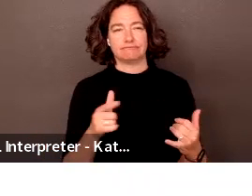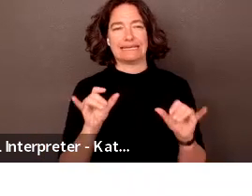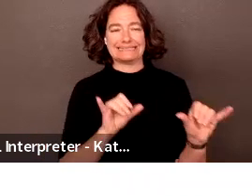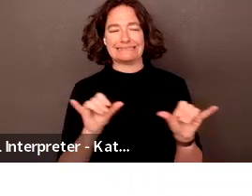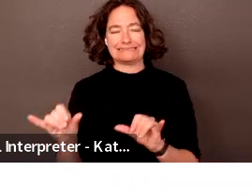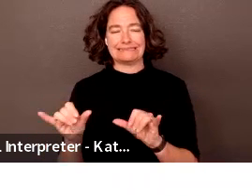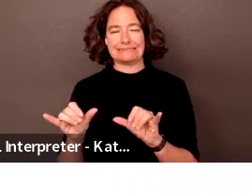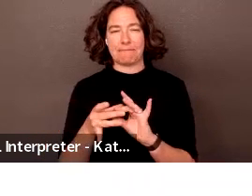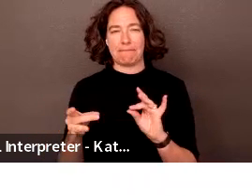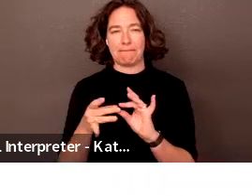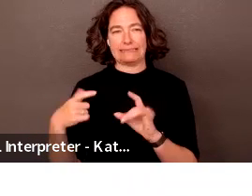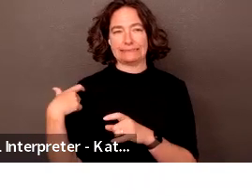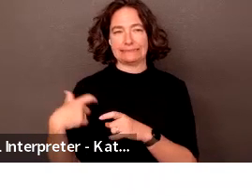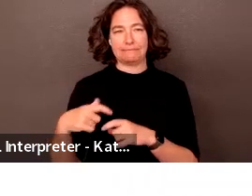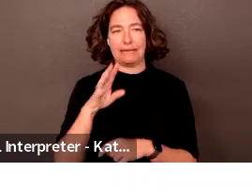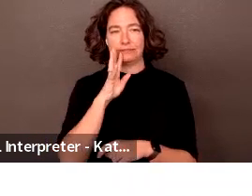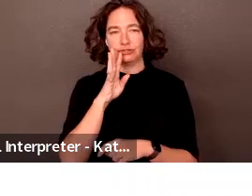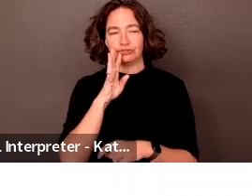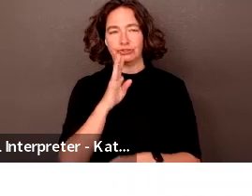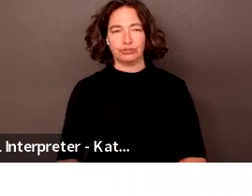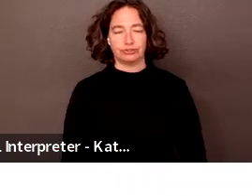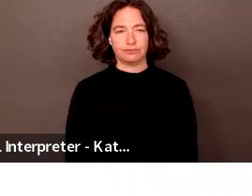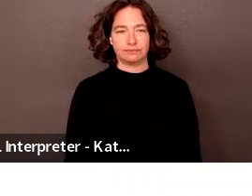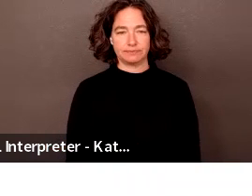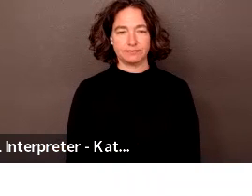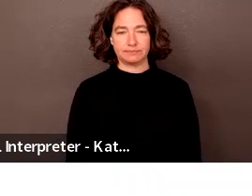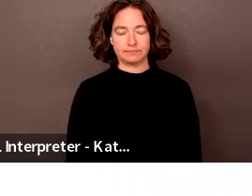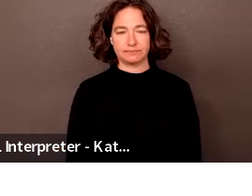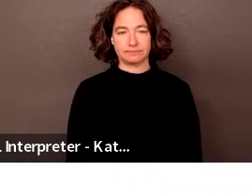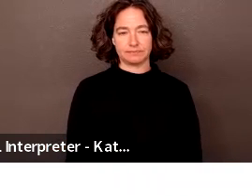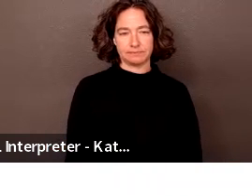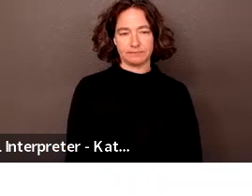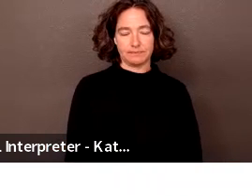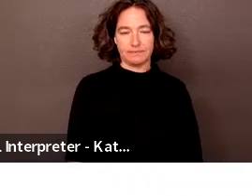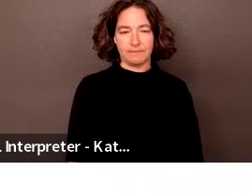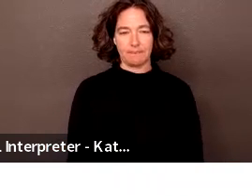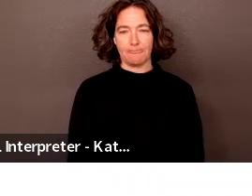anyone has any questions or any issues whatsoever with